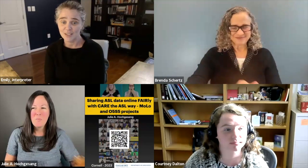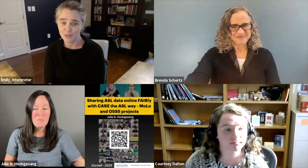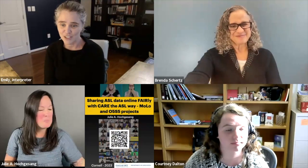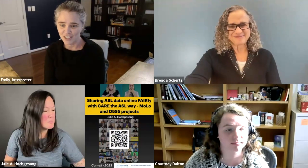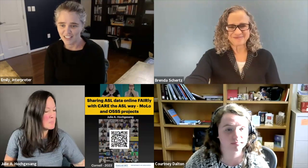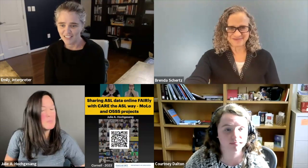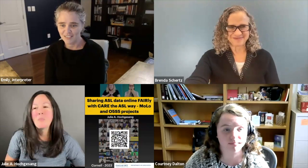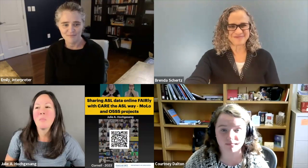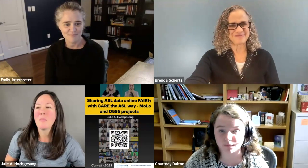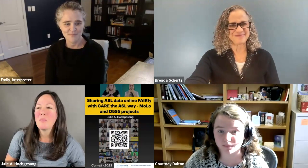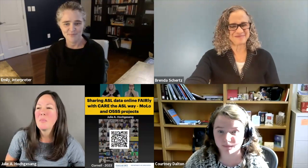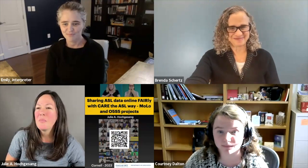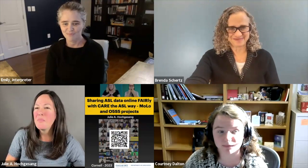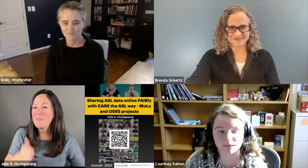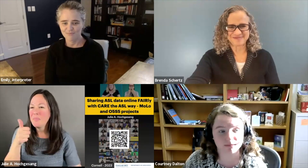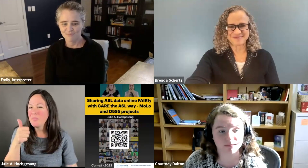question